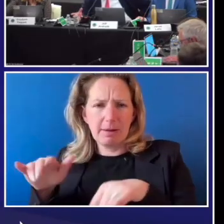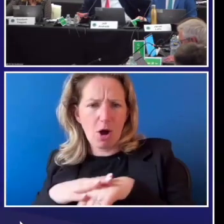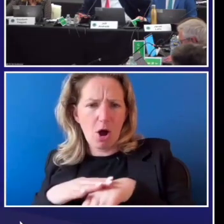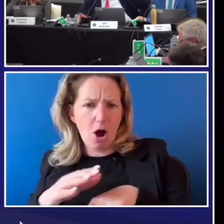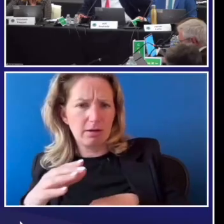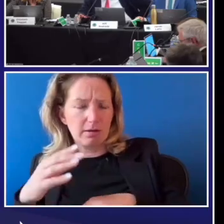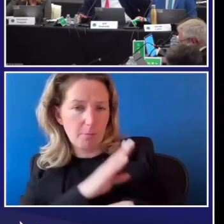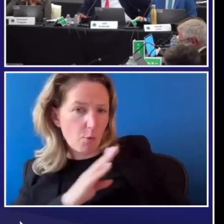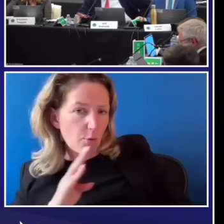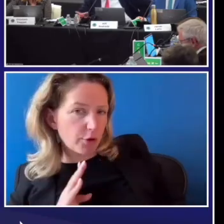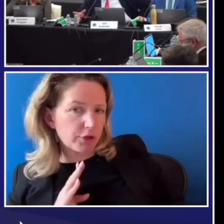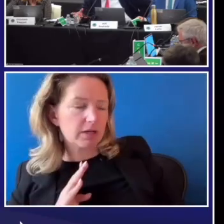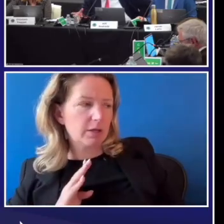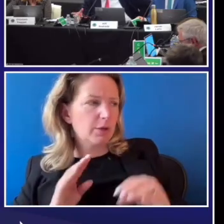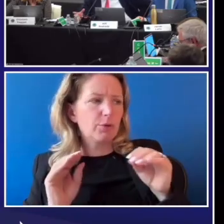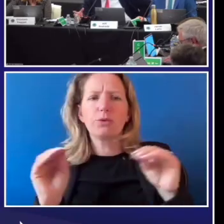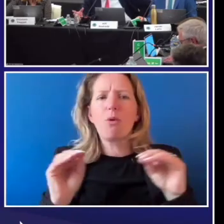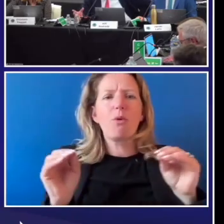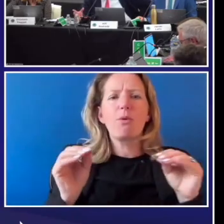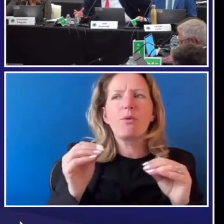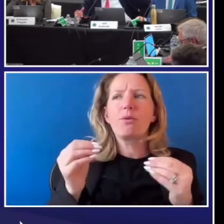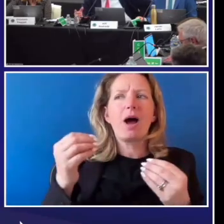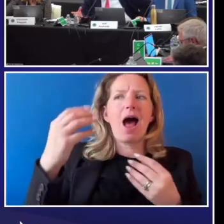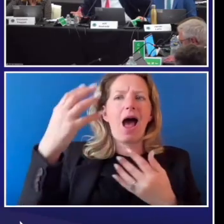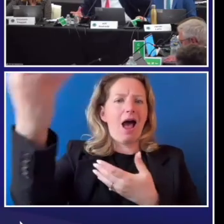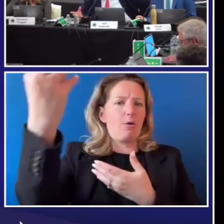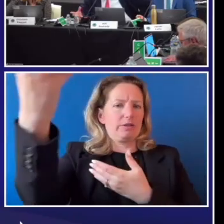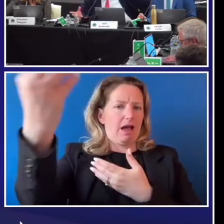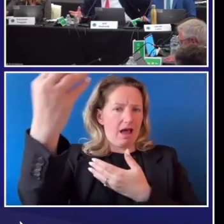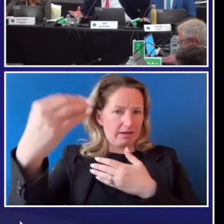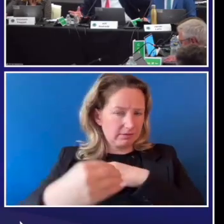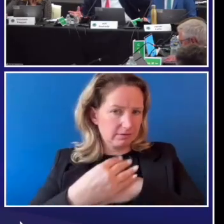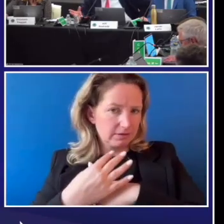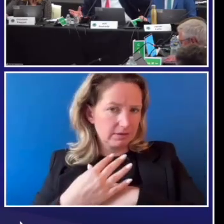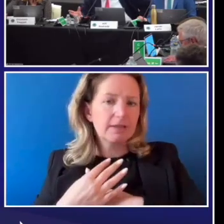So this is getting that. So to the extent that you need to bring in people